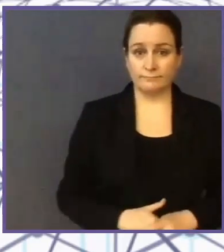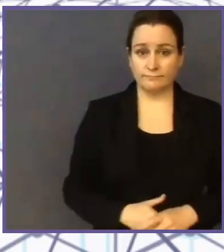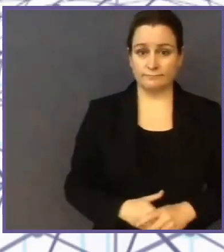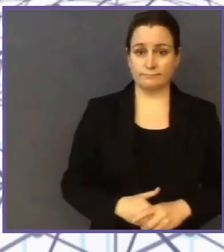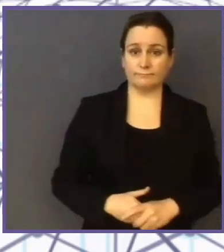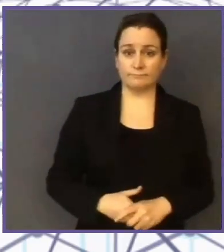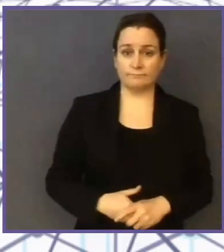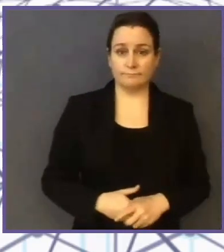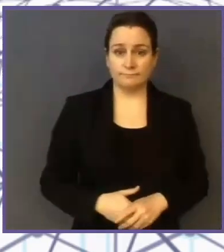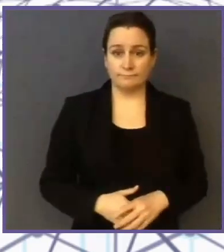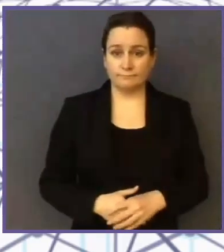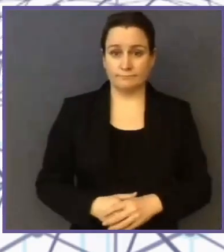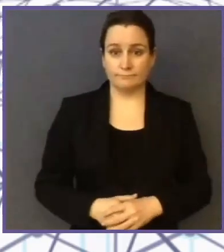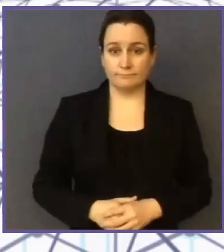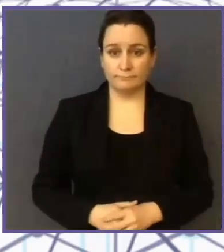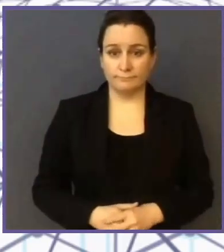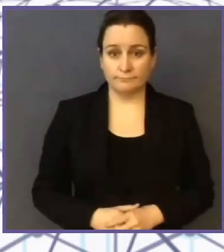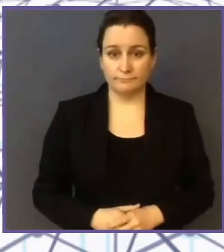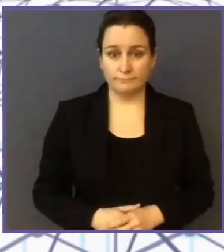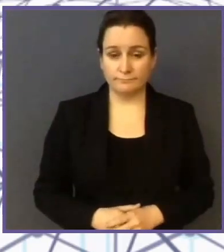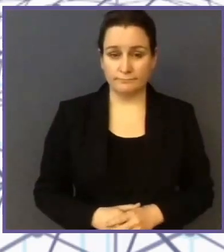Pts in the innovation process.